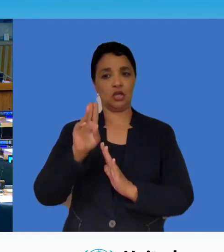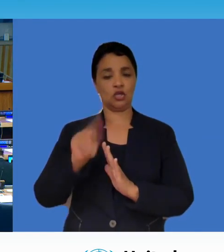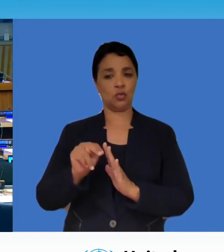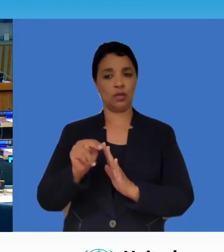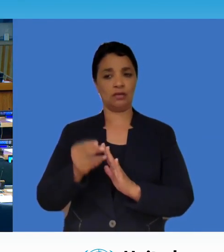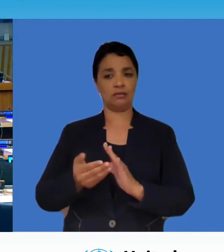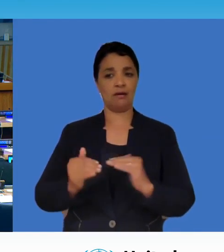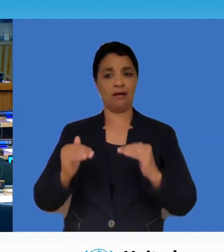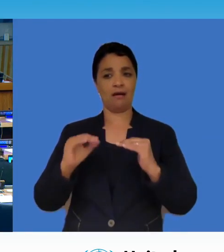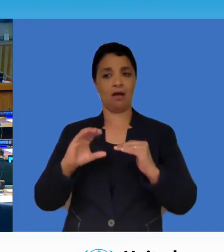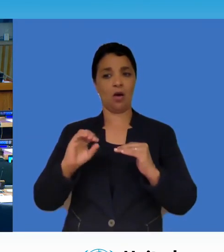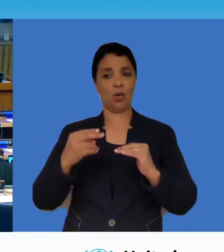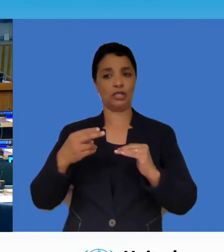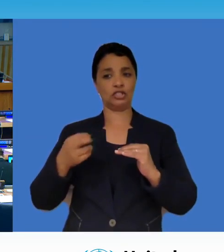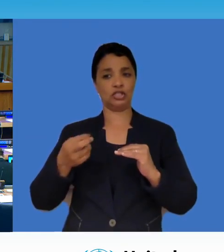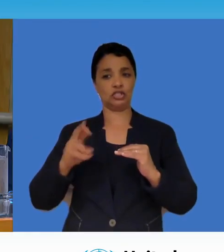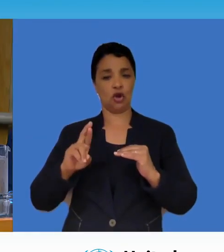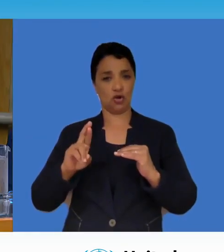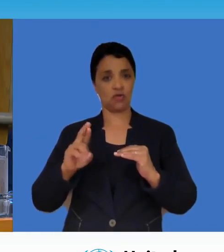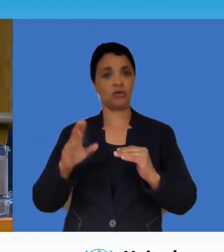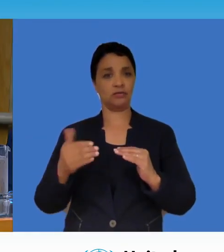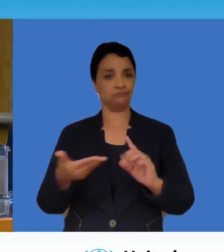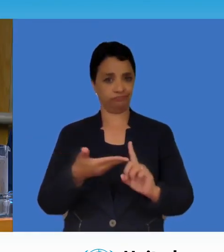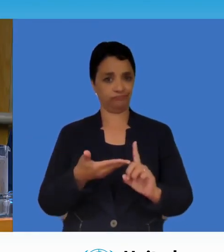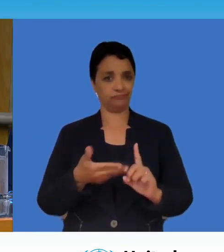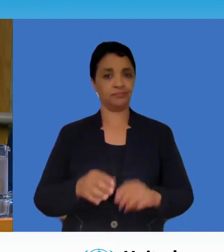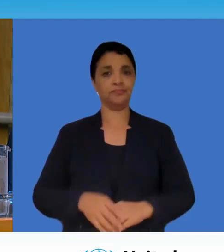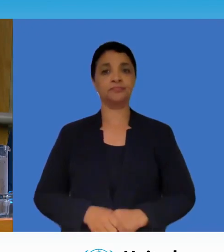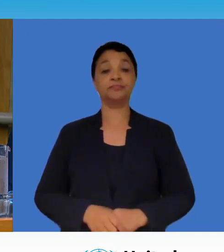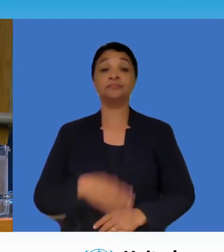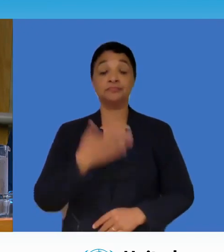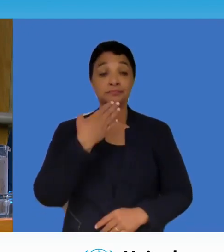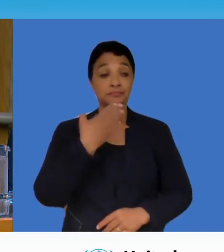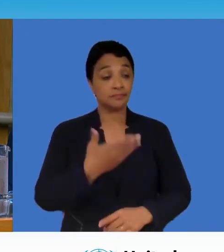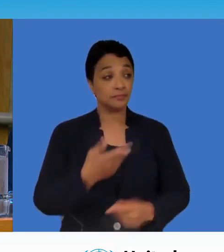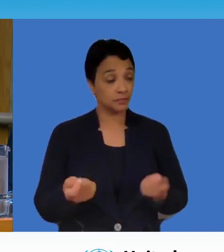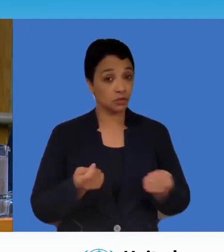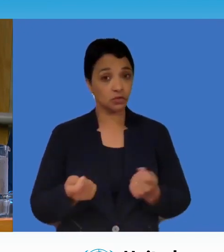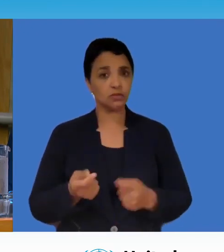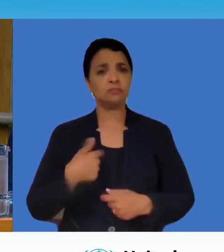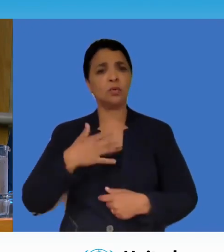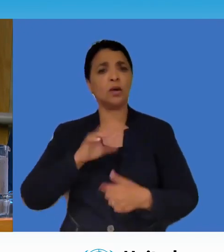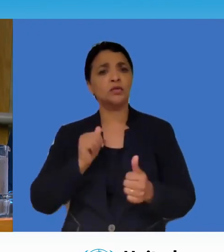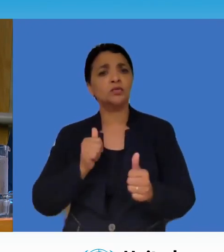Nation High Commissioner for human rights you have the floor yes thank you Mr chair I'd like